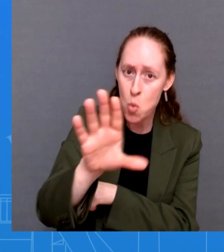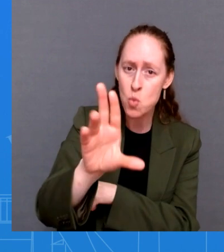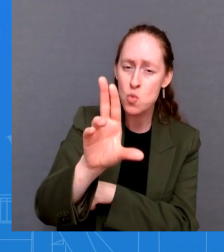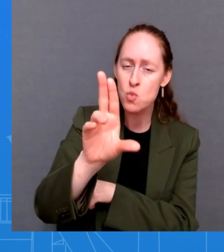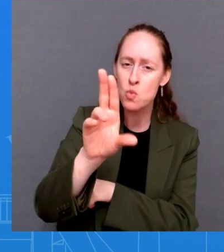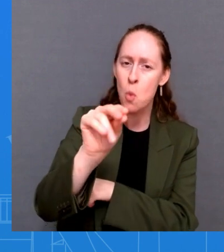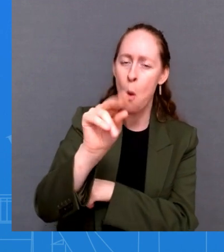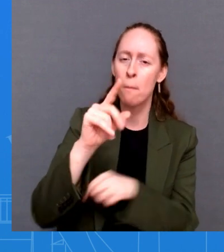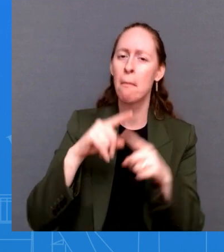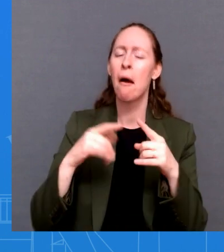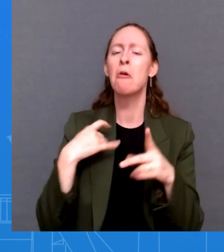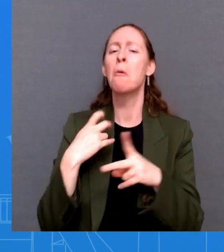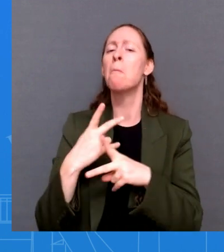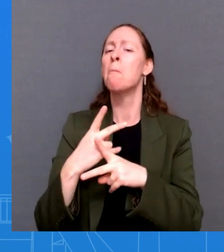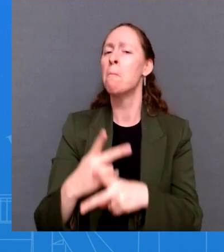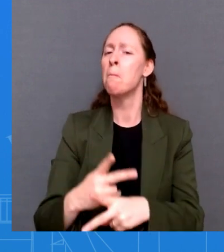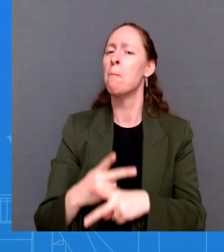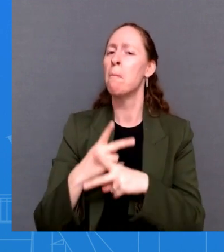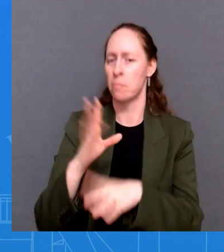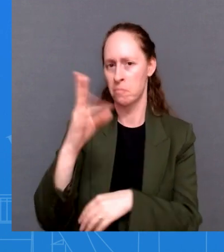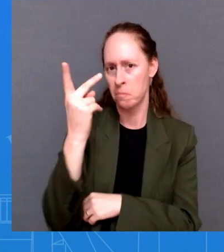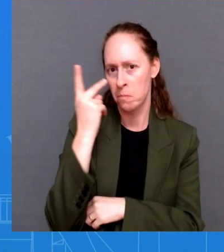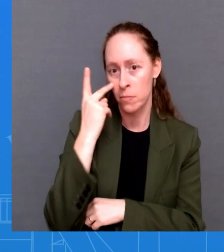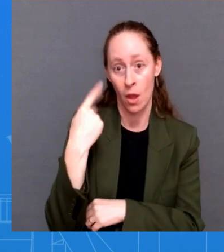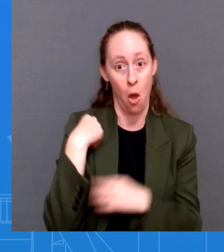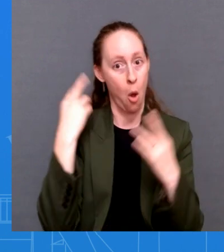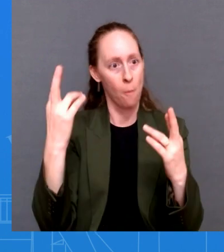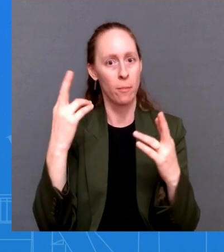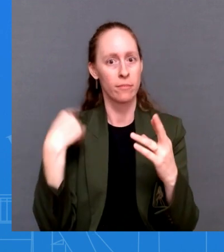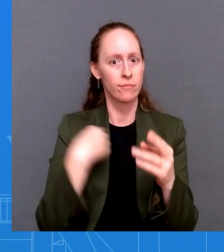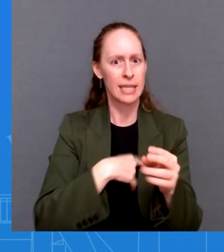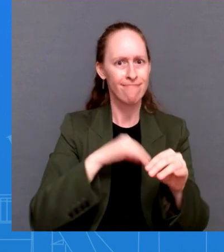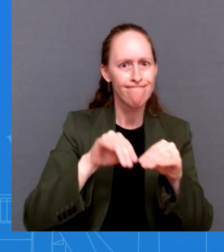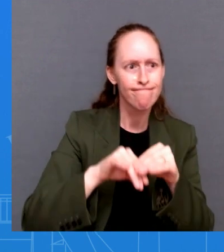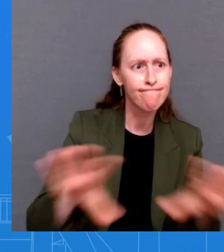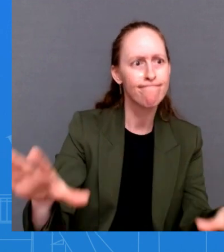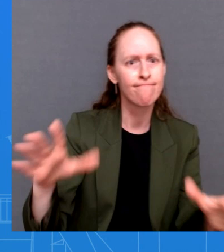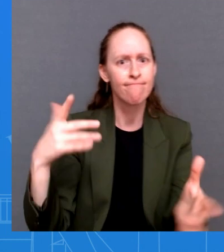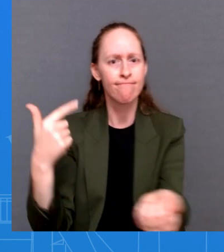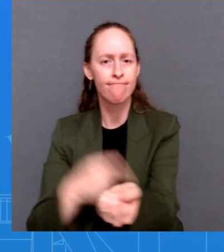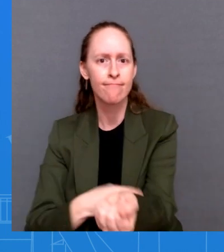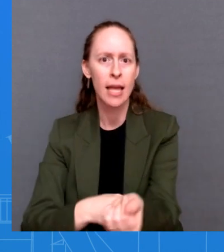and our vaccines are getting out there and working. Mr. Fenton: Thanks. Kevin, can we go to another question?